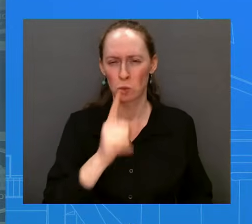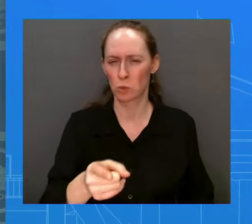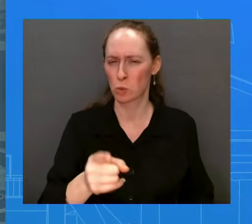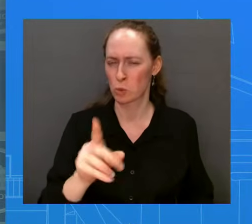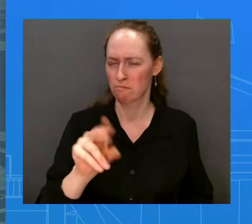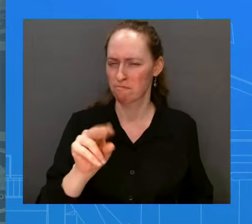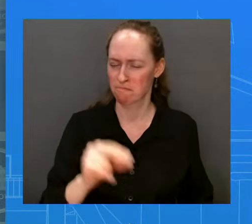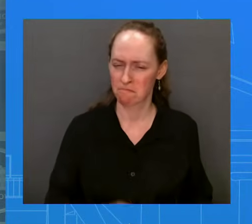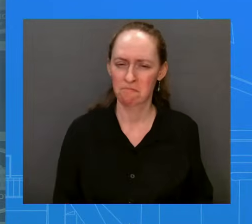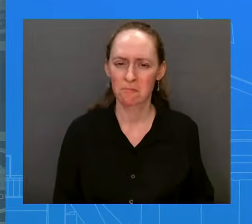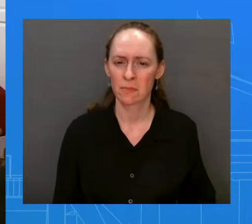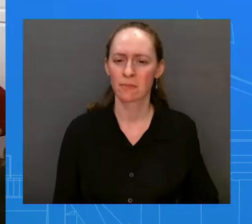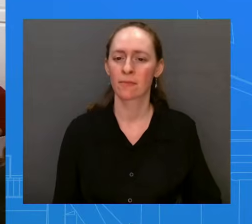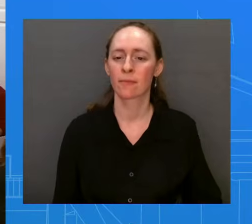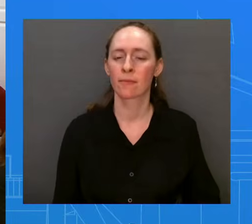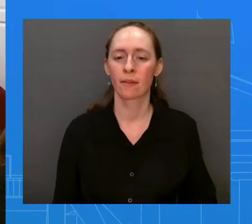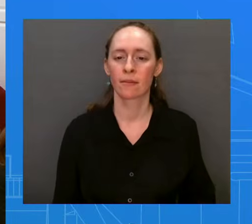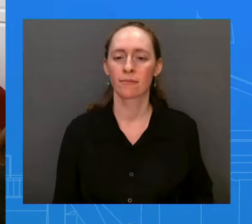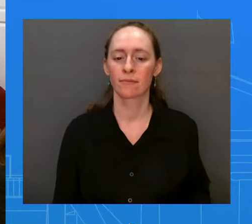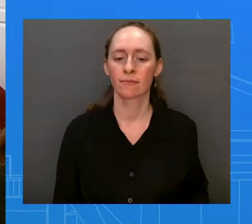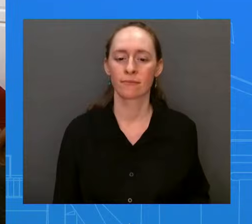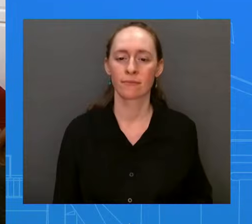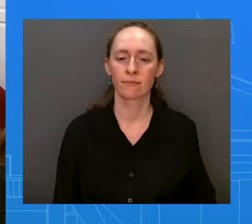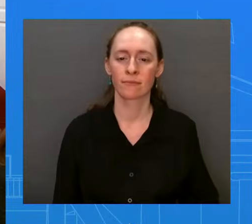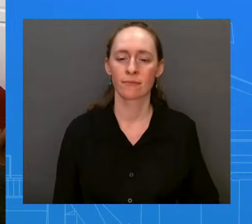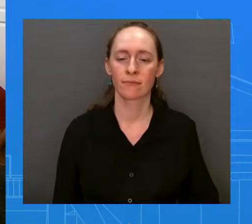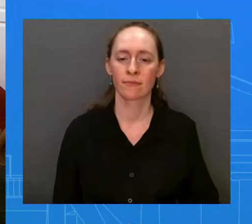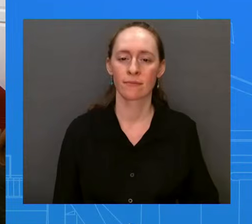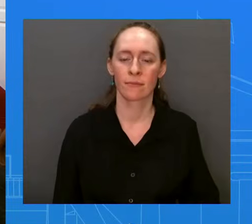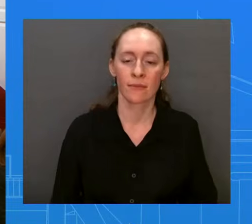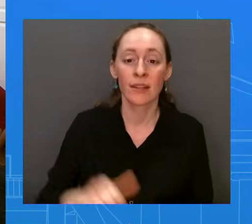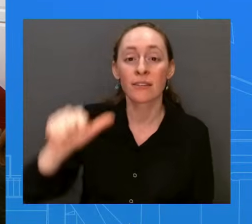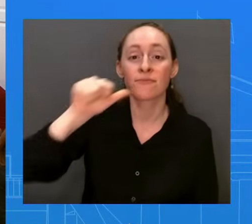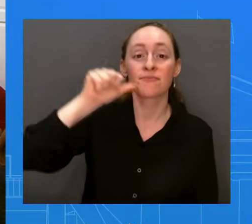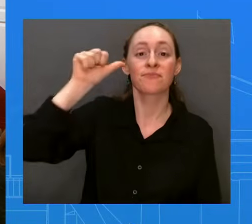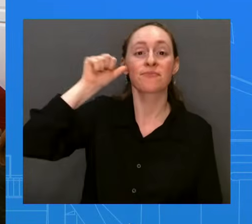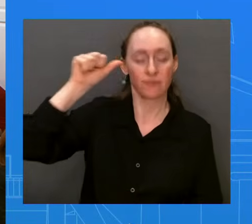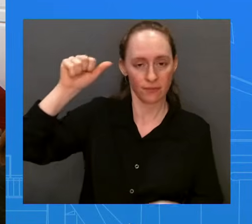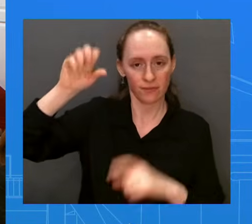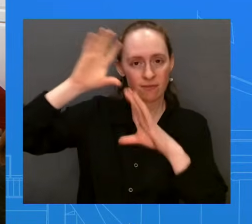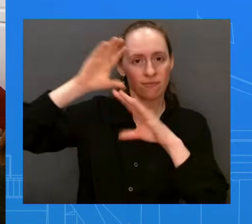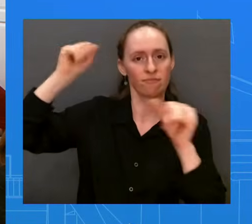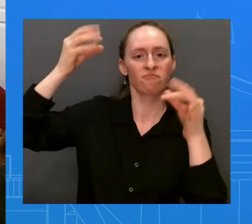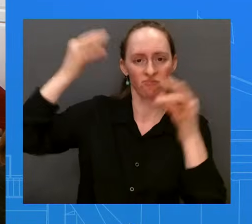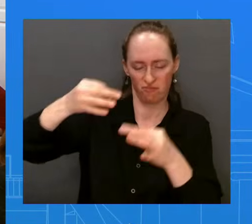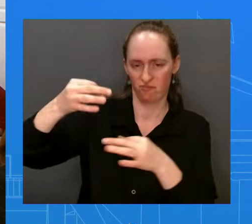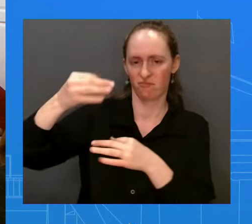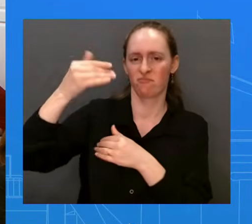over Lake Huron yesterday. Where was he? What kind of information did he have when he gave that order? What was briefed to him?